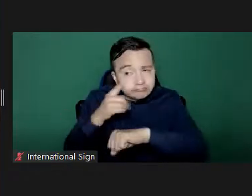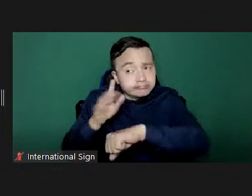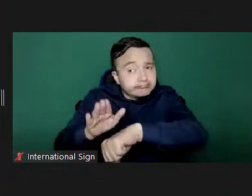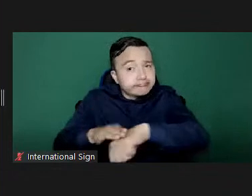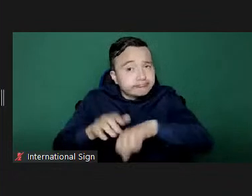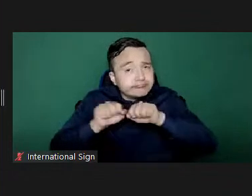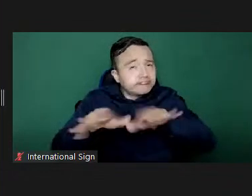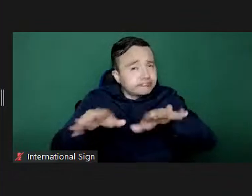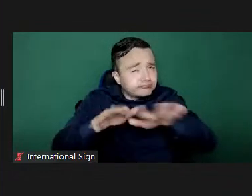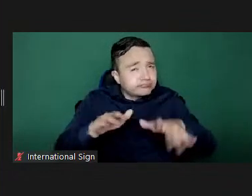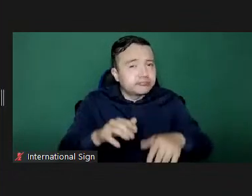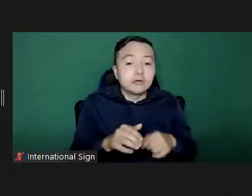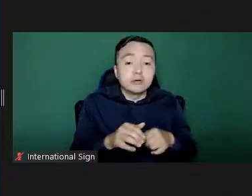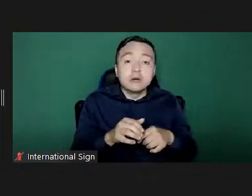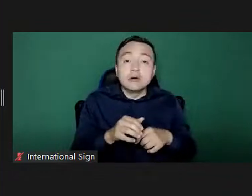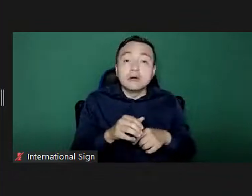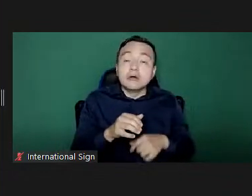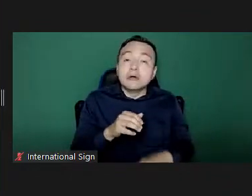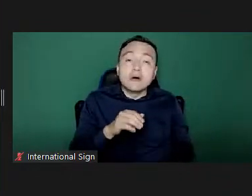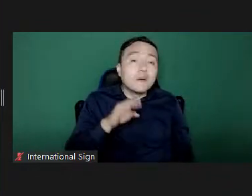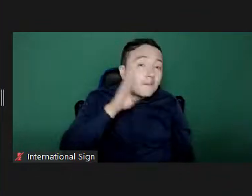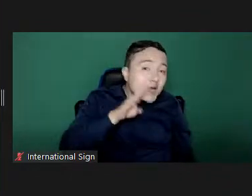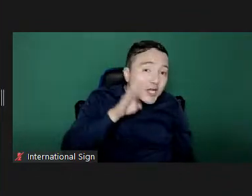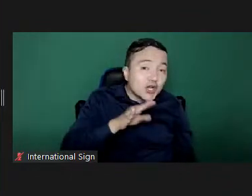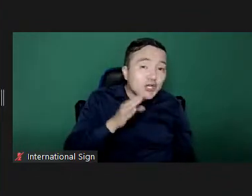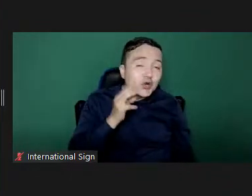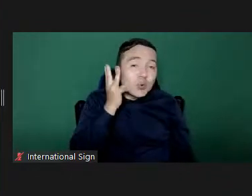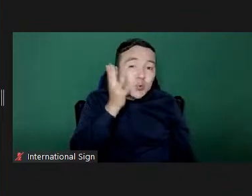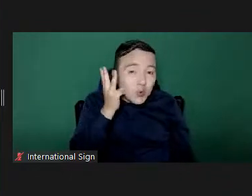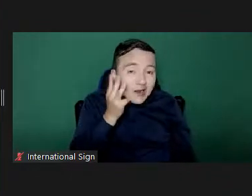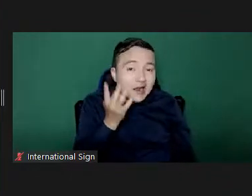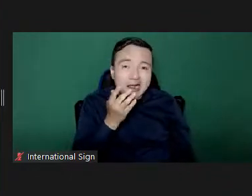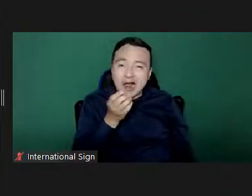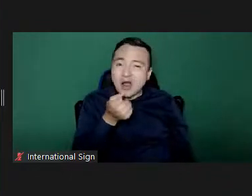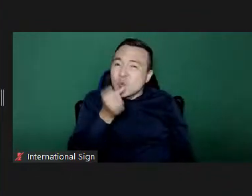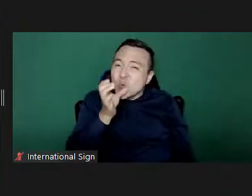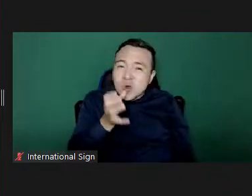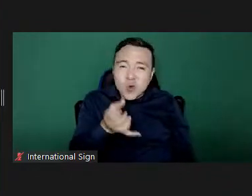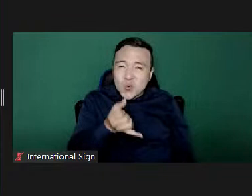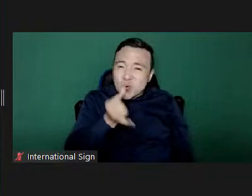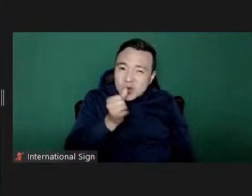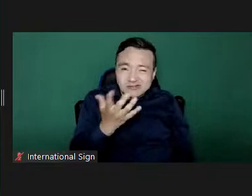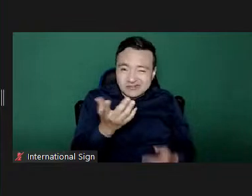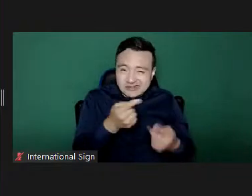And we will support that with information.